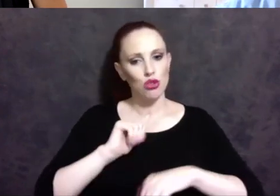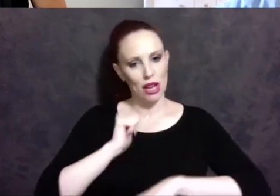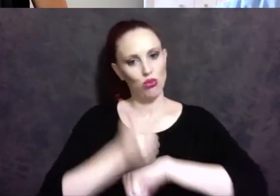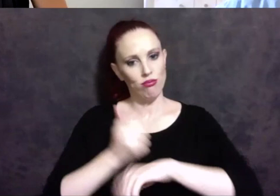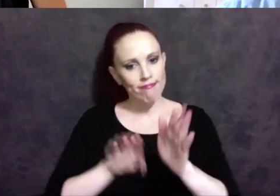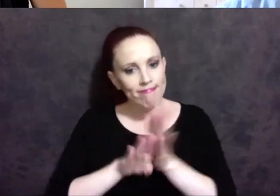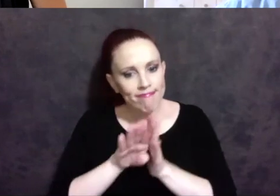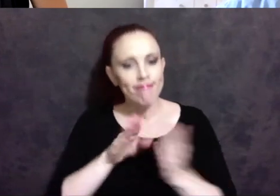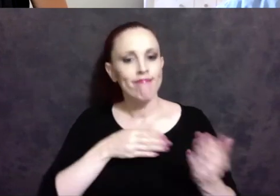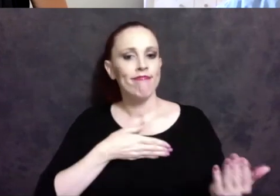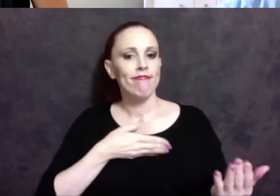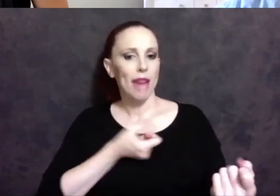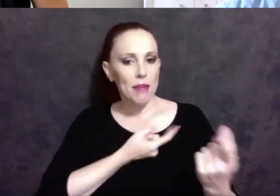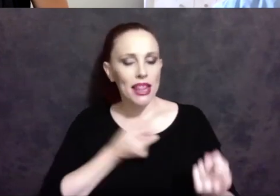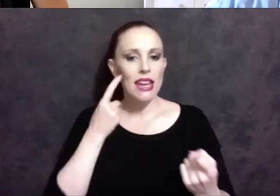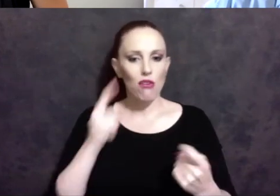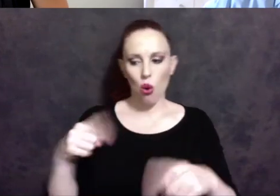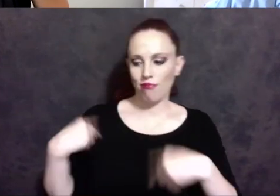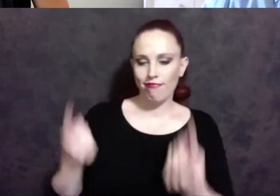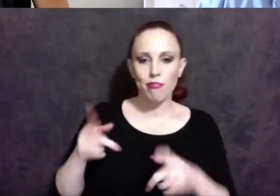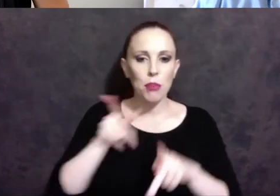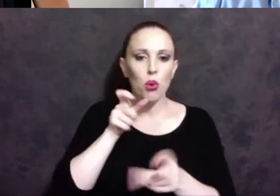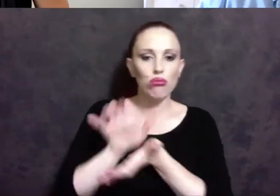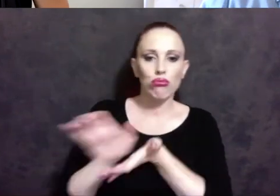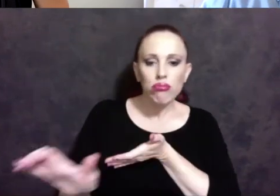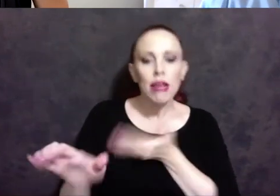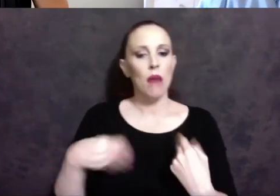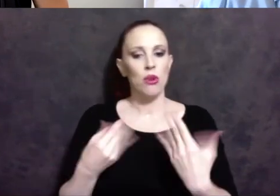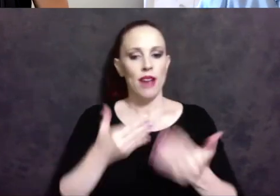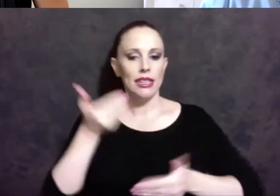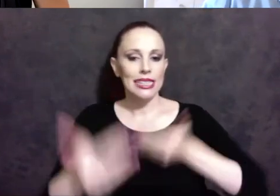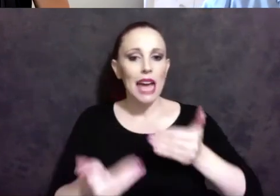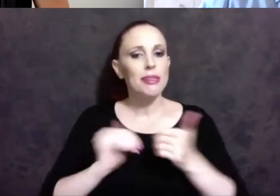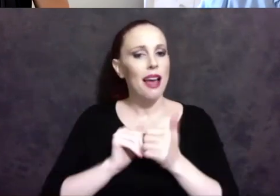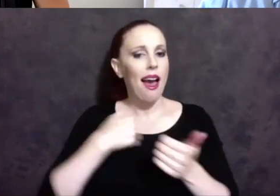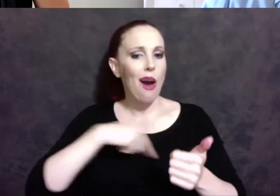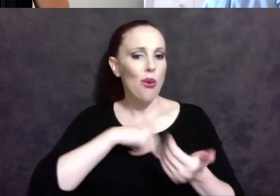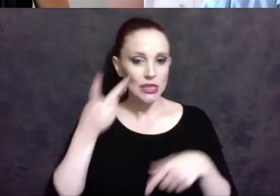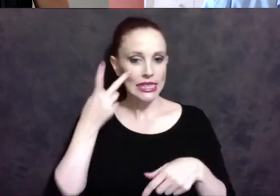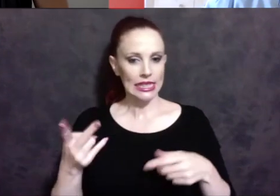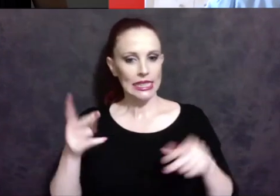people and providing tangible actionable steps that we can take to be better allies and advocates